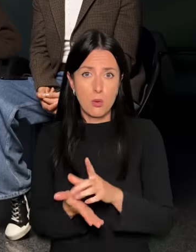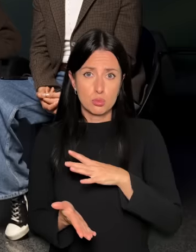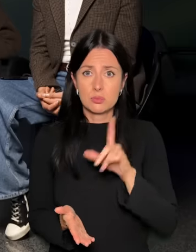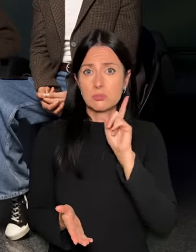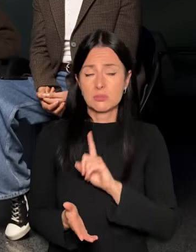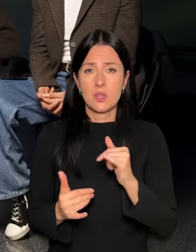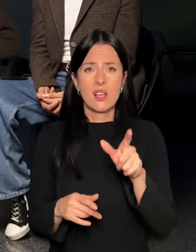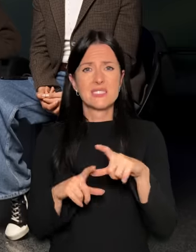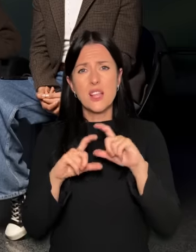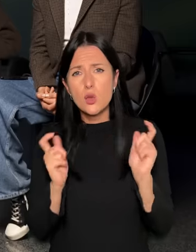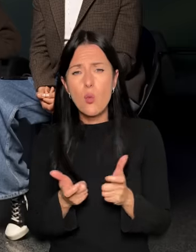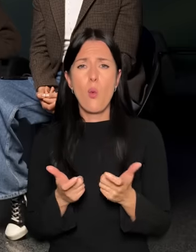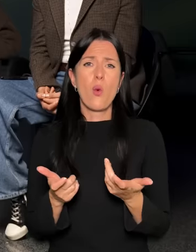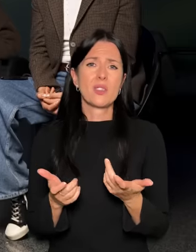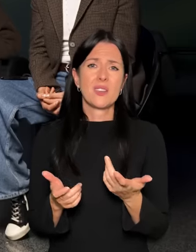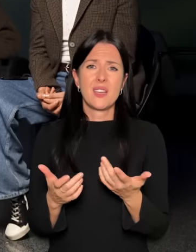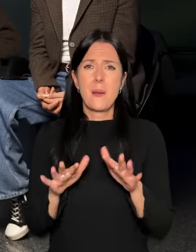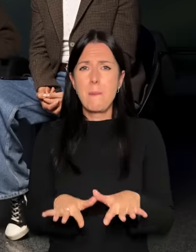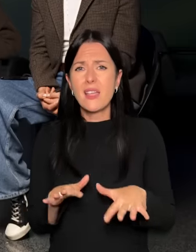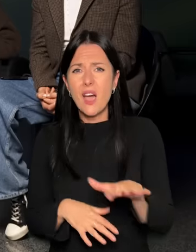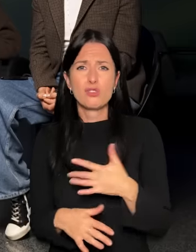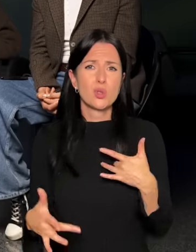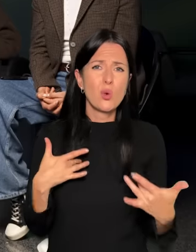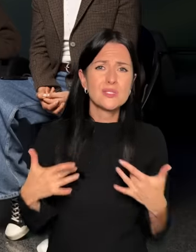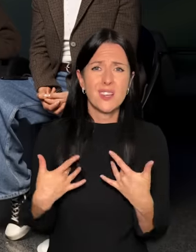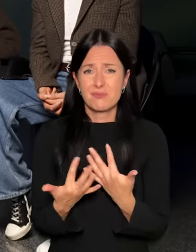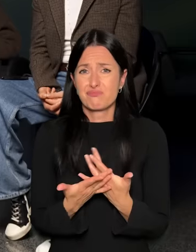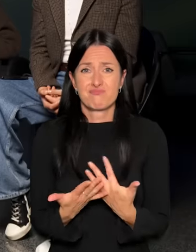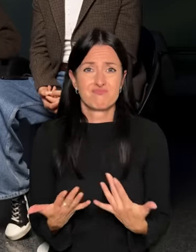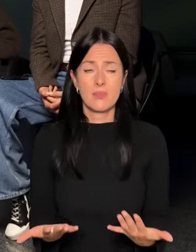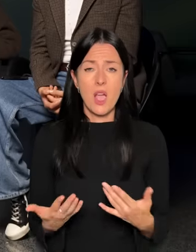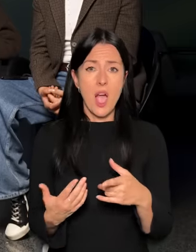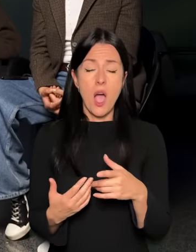to everyone. They've adapted all their stadiums, concert venues, etc.,